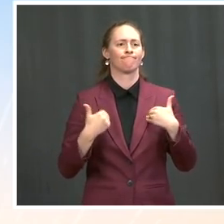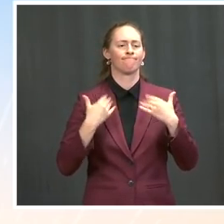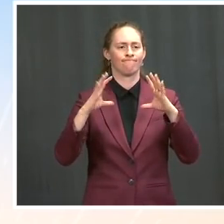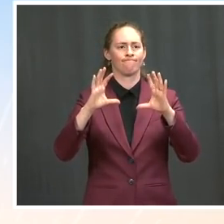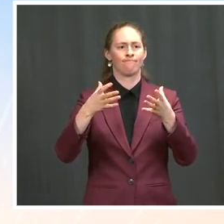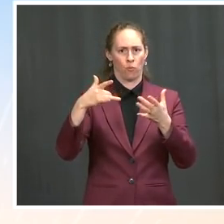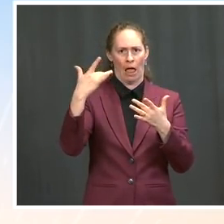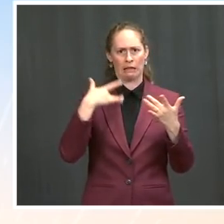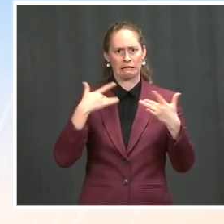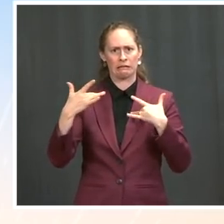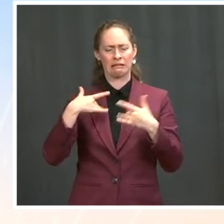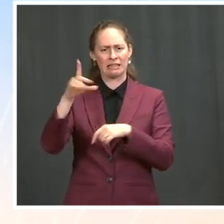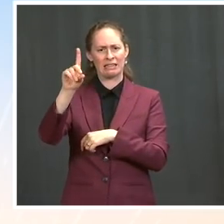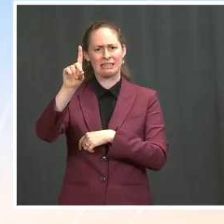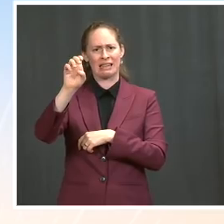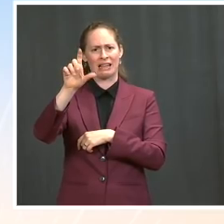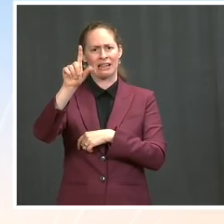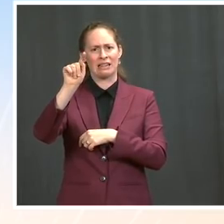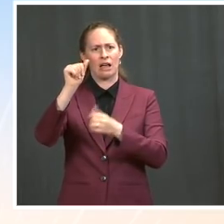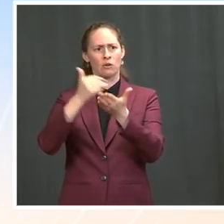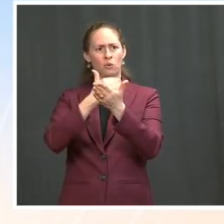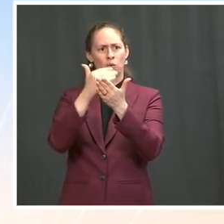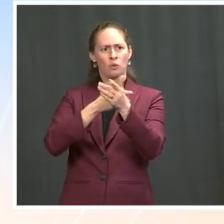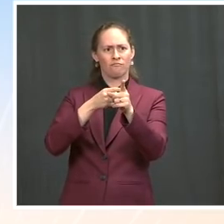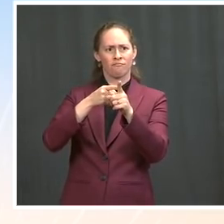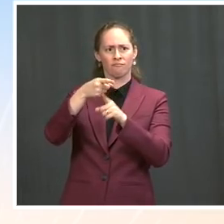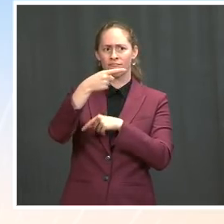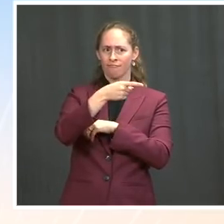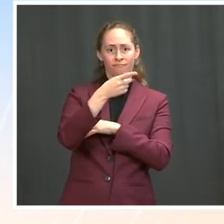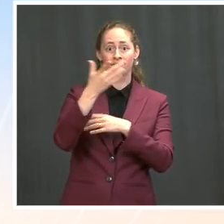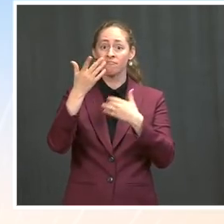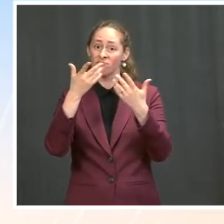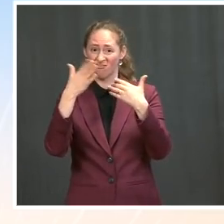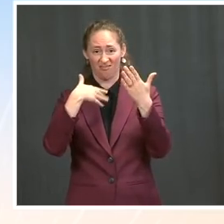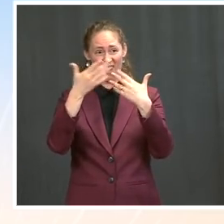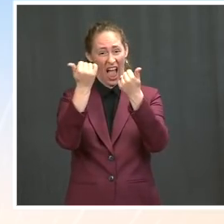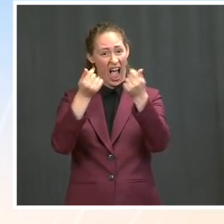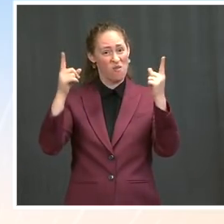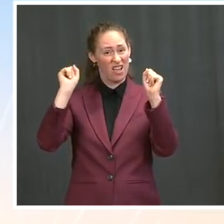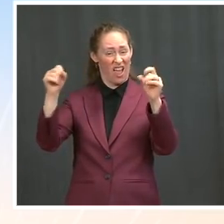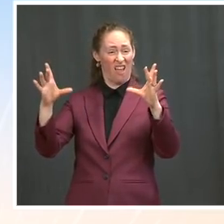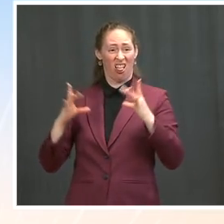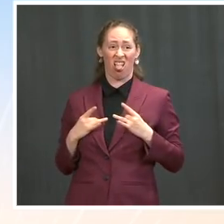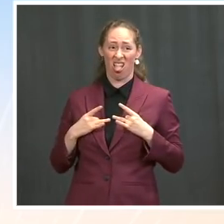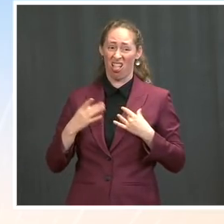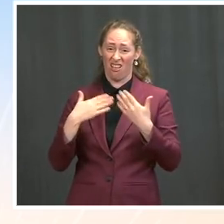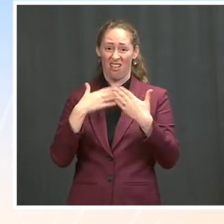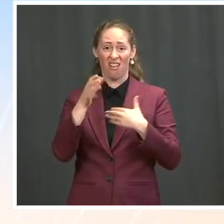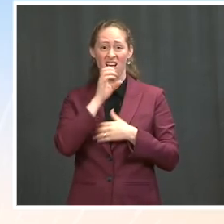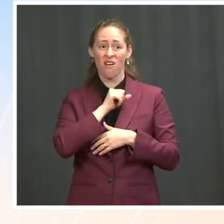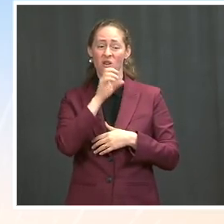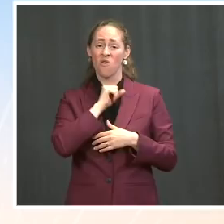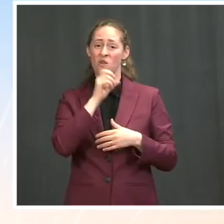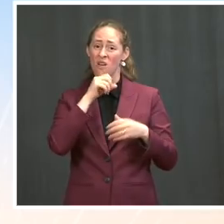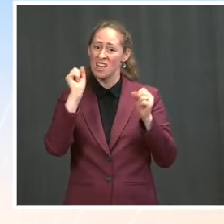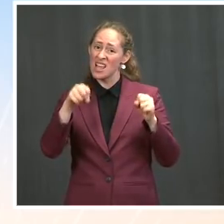which does not discriminate by age, which still could cause death, serious illness. I expect, in the coming days, you'll get an update